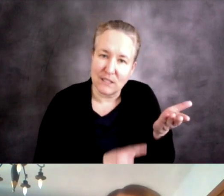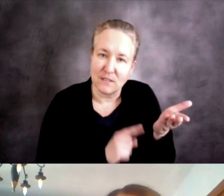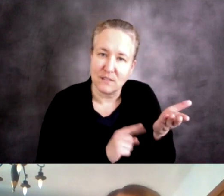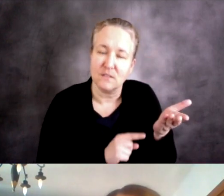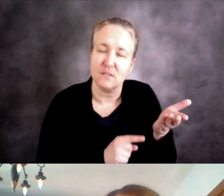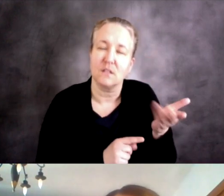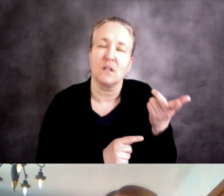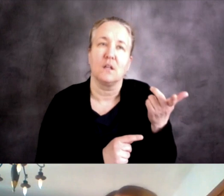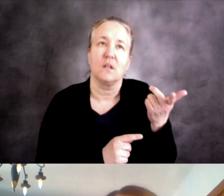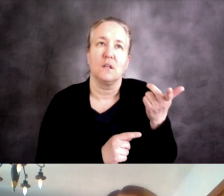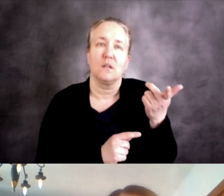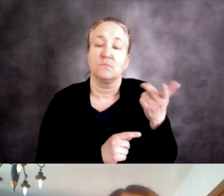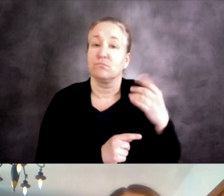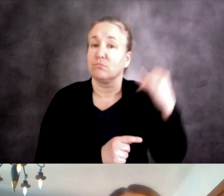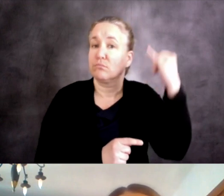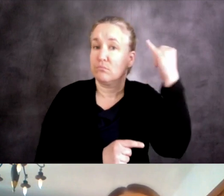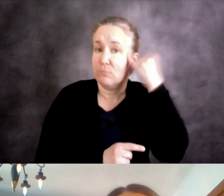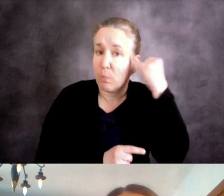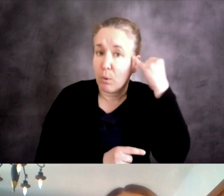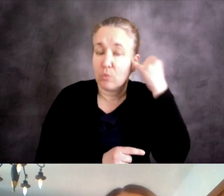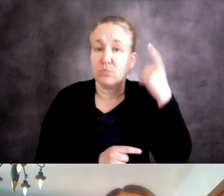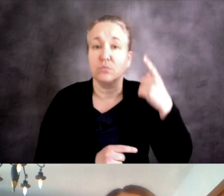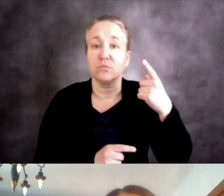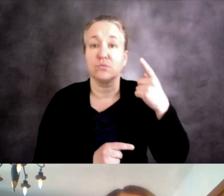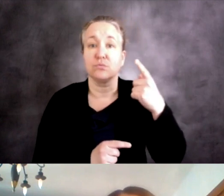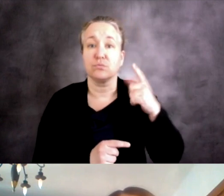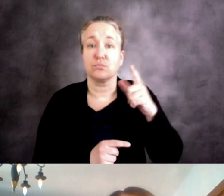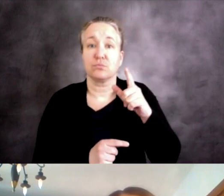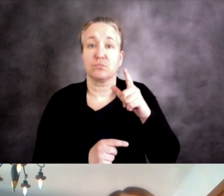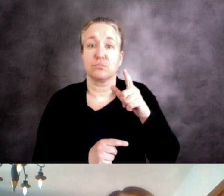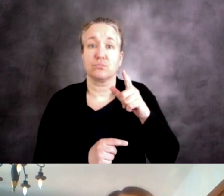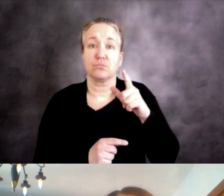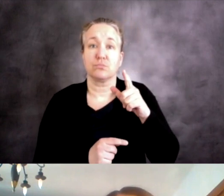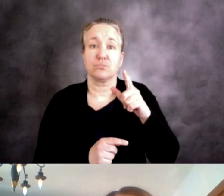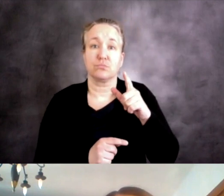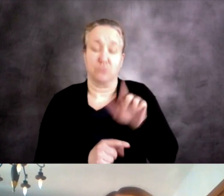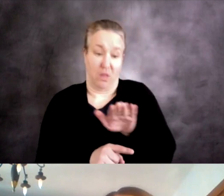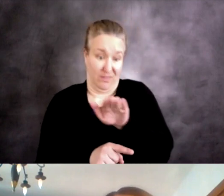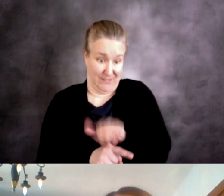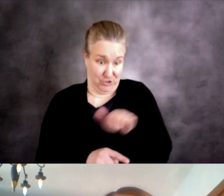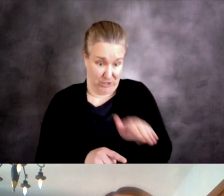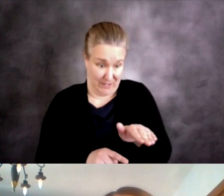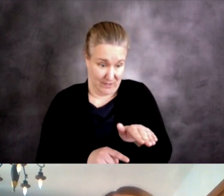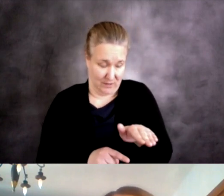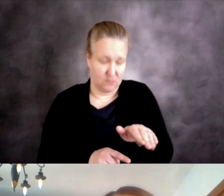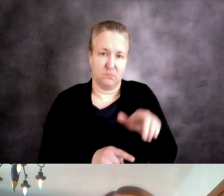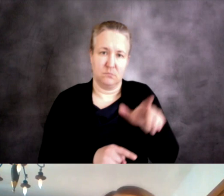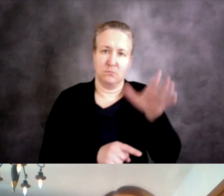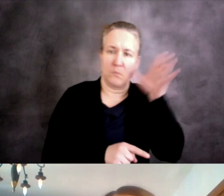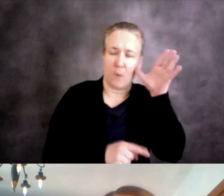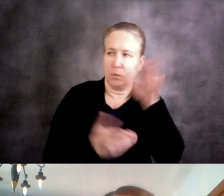when there's a disagreement about their child or they feel like someone on the team